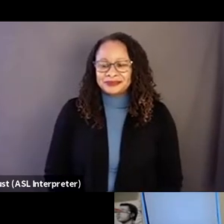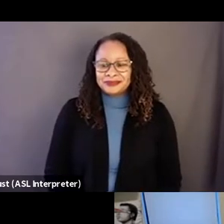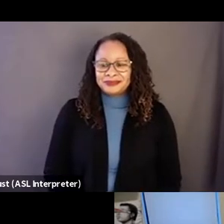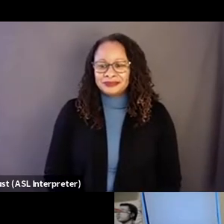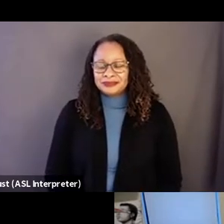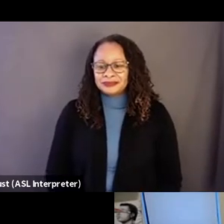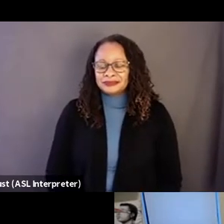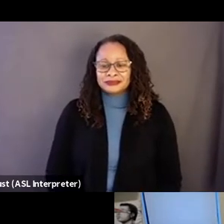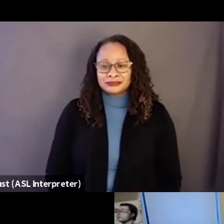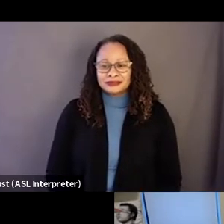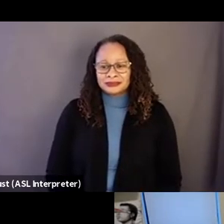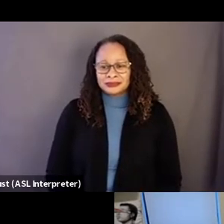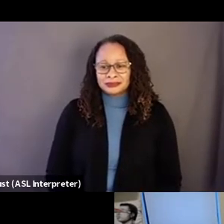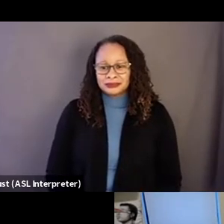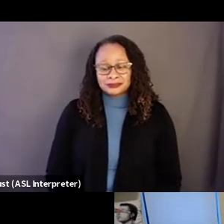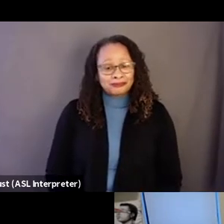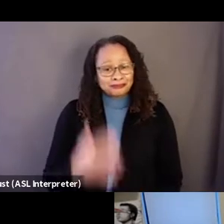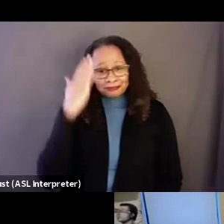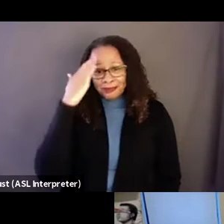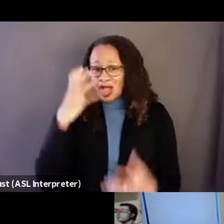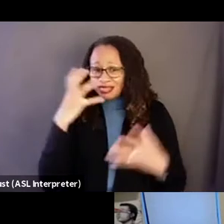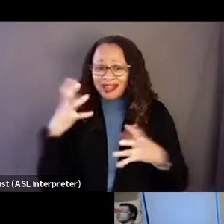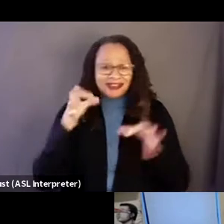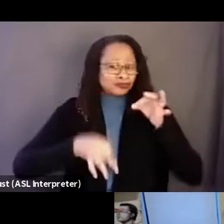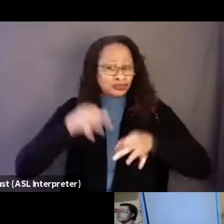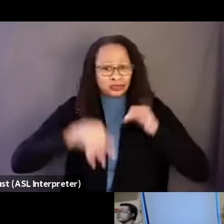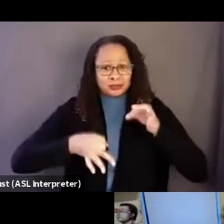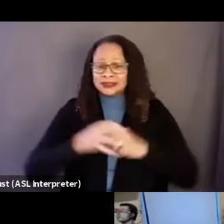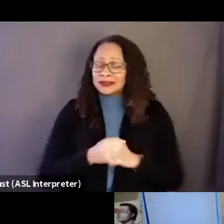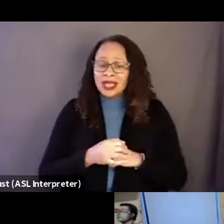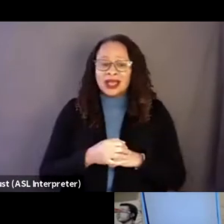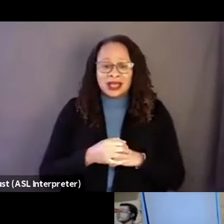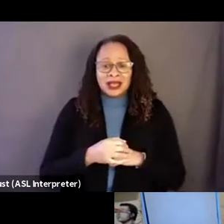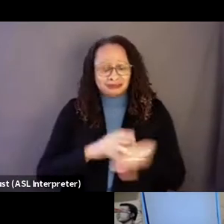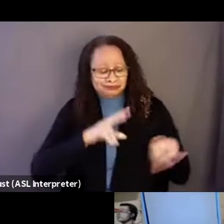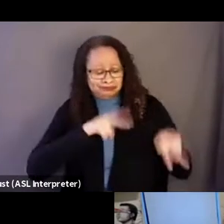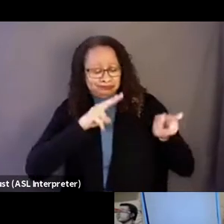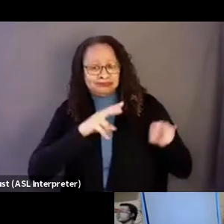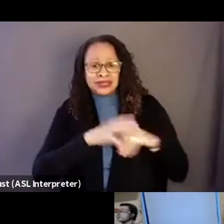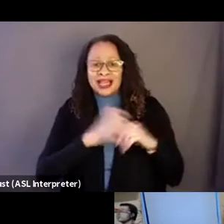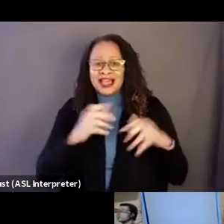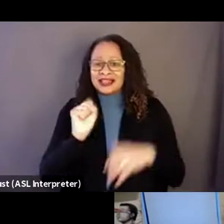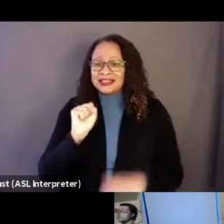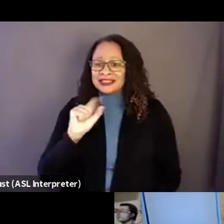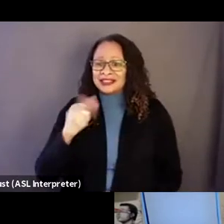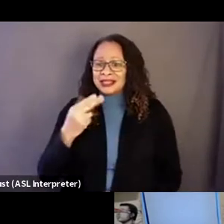I know that there is a lot of judgment and a lot of stigma and a lot of criticism for...